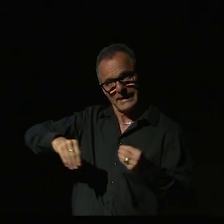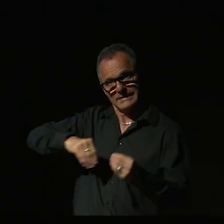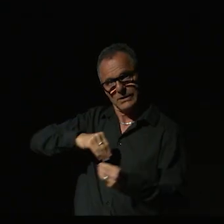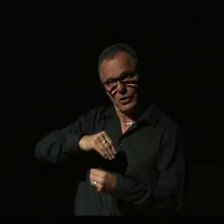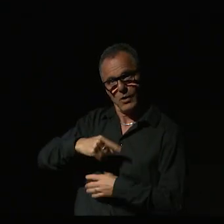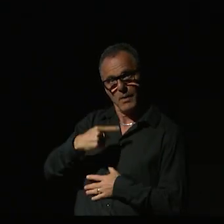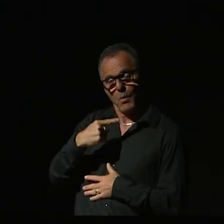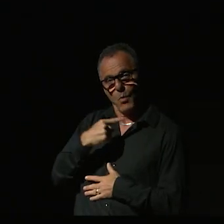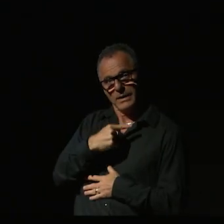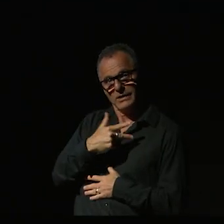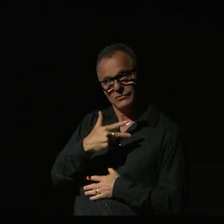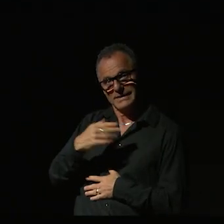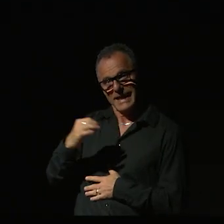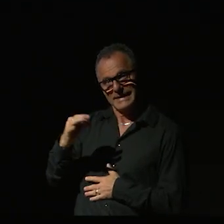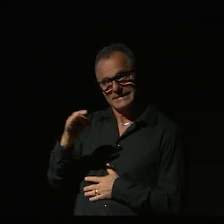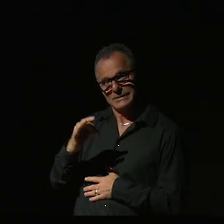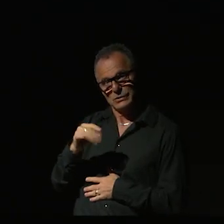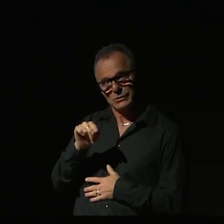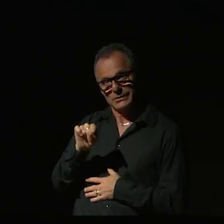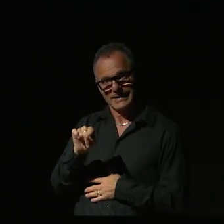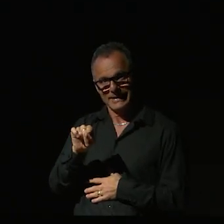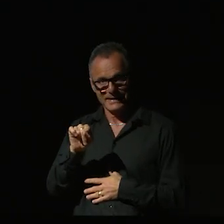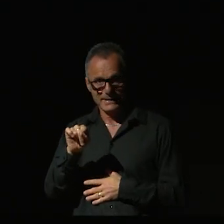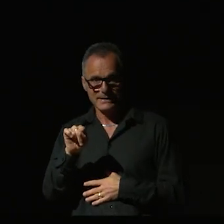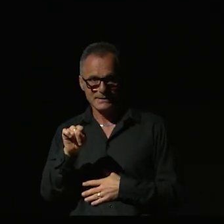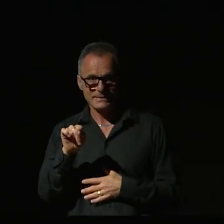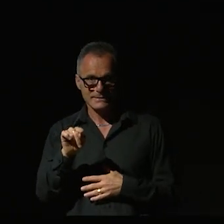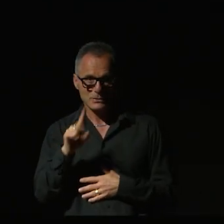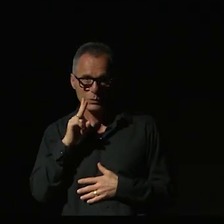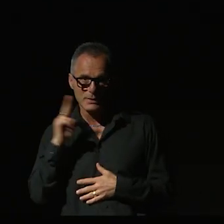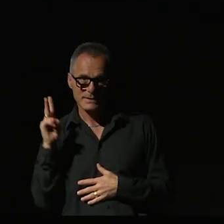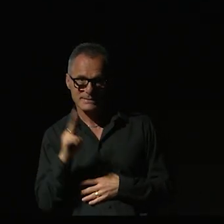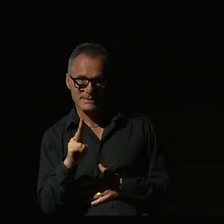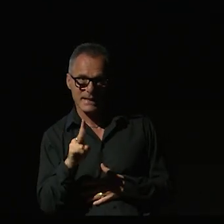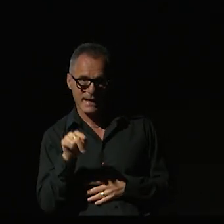it's more or less the same post the figure that stuck out behind the woman born off by sea god.